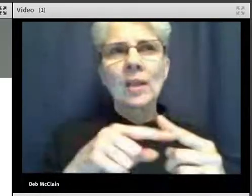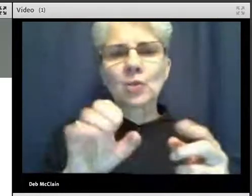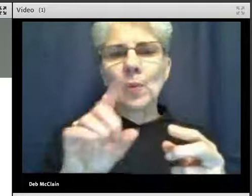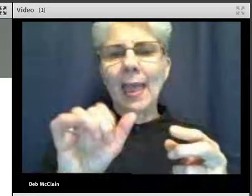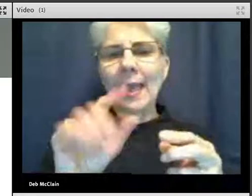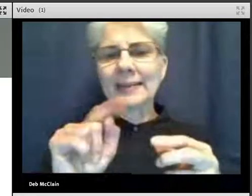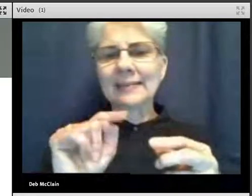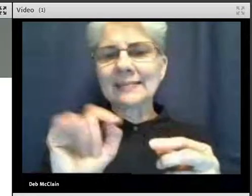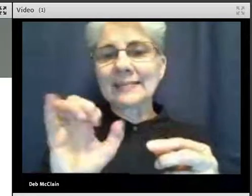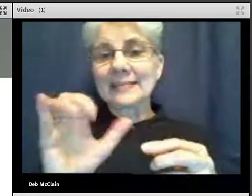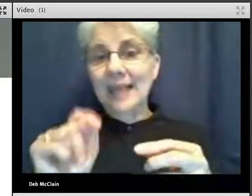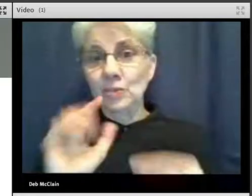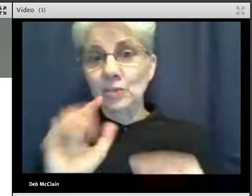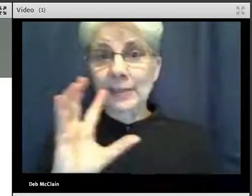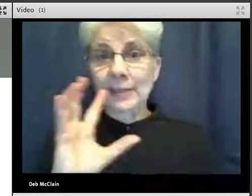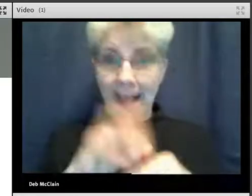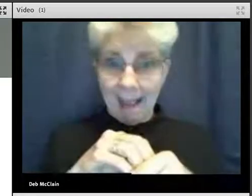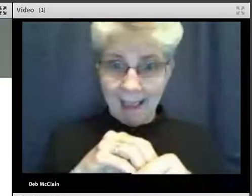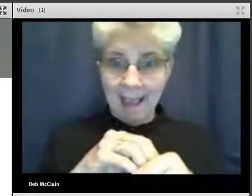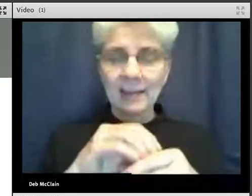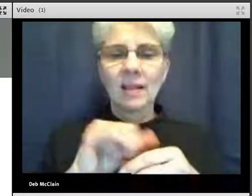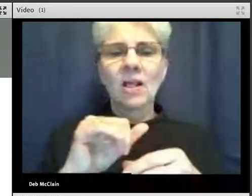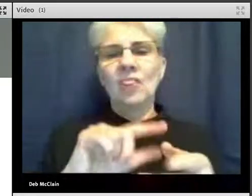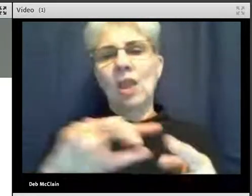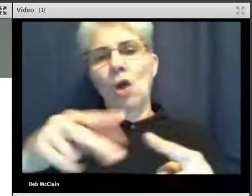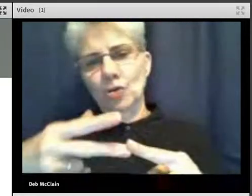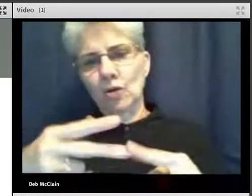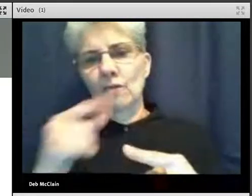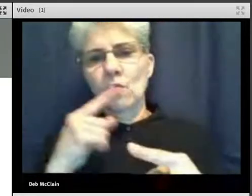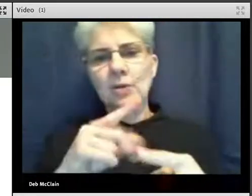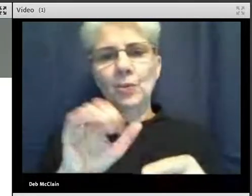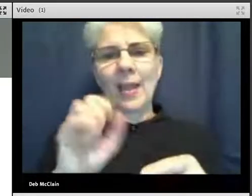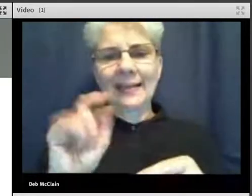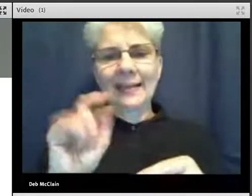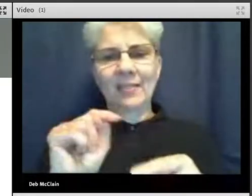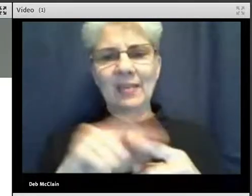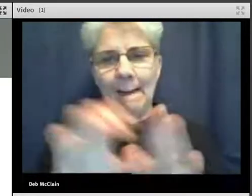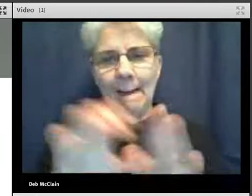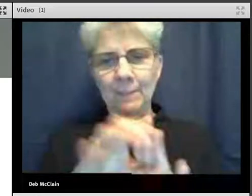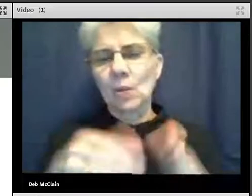So when you edit text, you can add in the alternative when you edit the image.